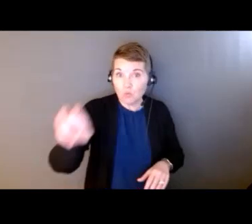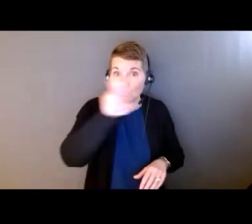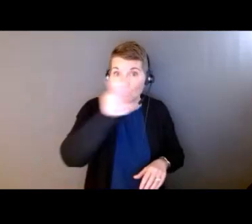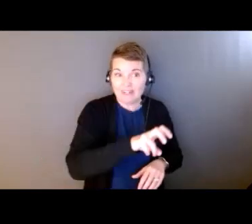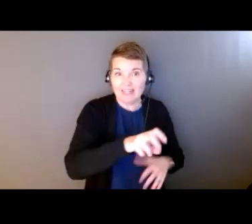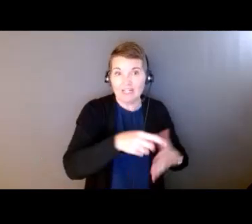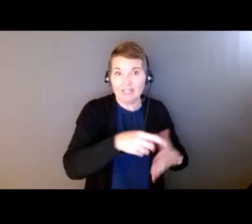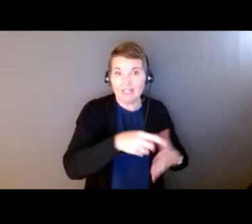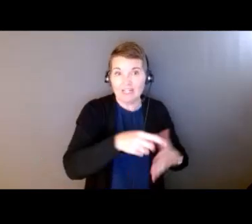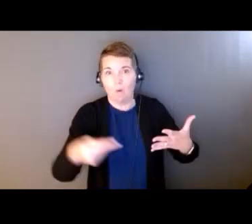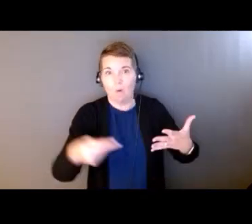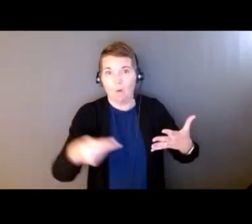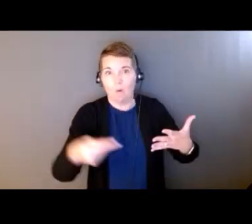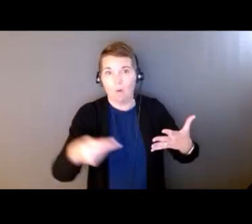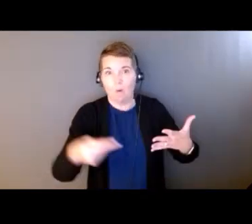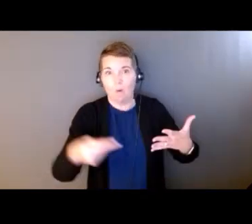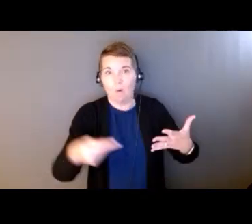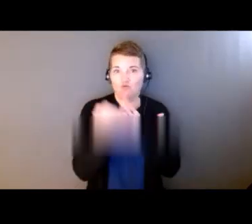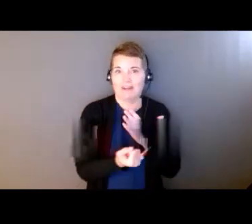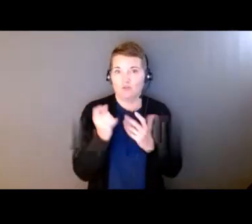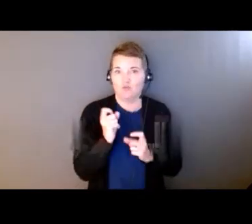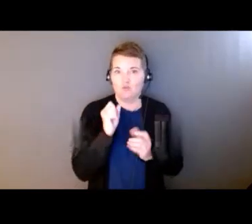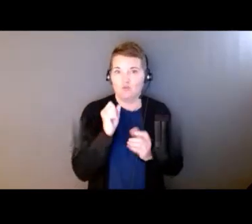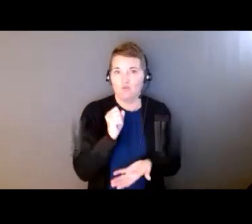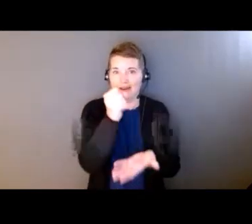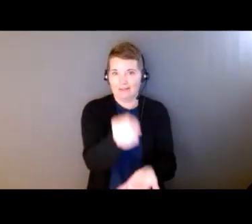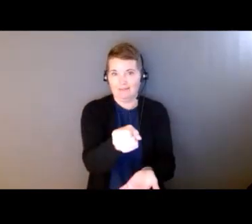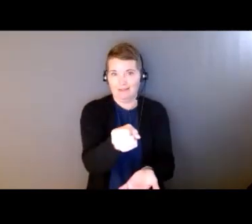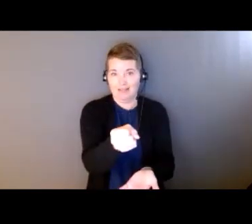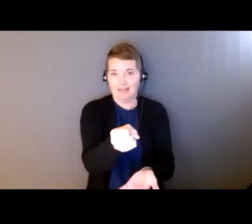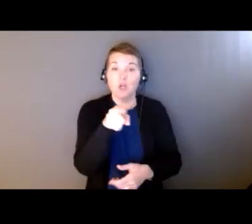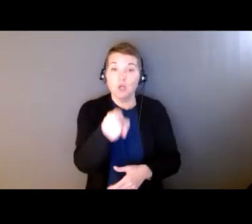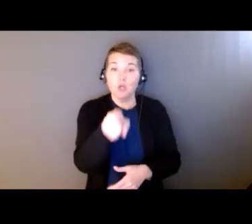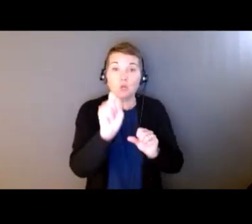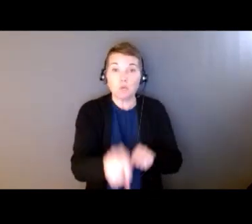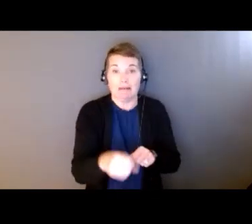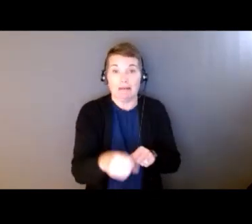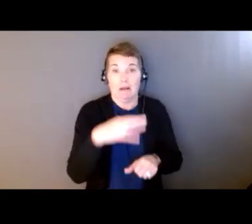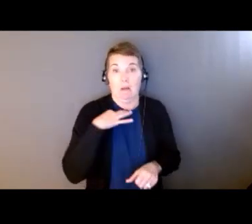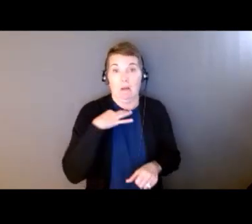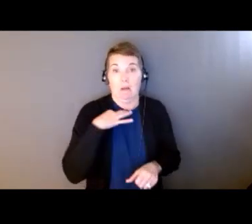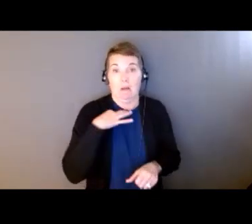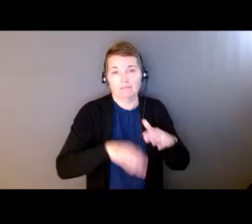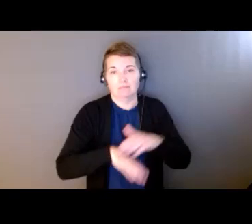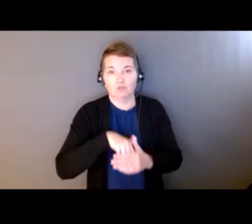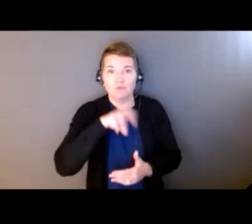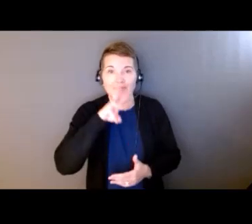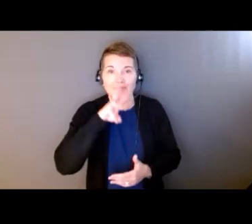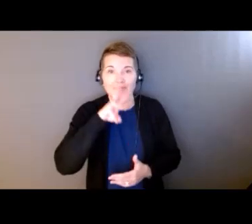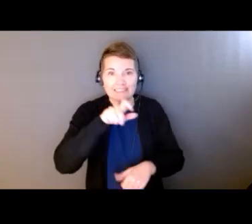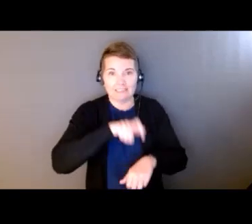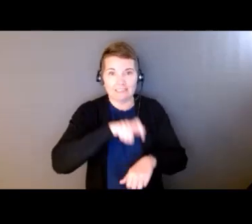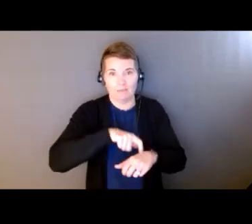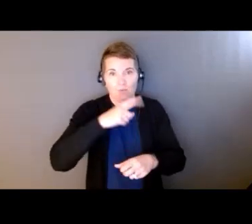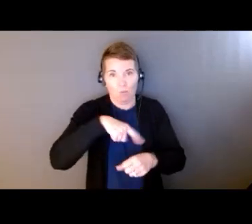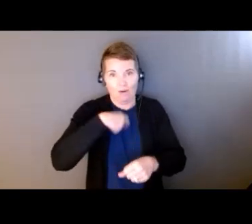As I mentioned, you will be able to submit up to six applications per year, per calendar year for this component.